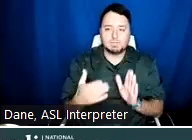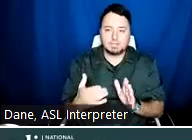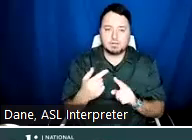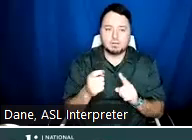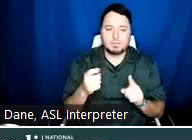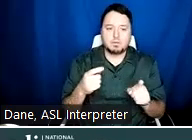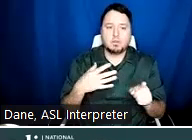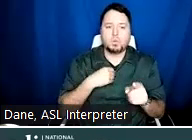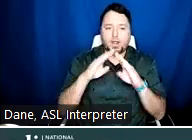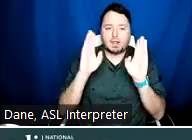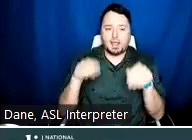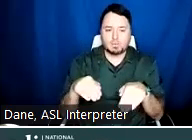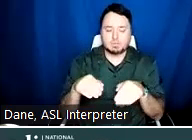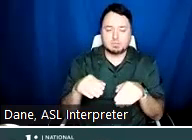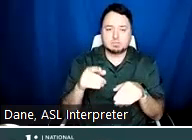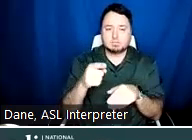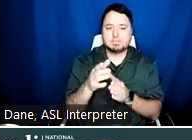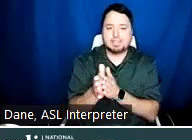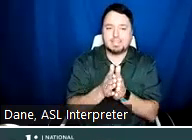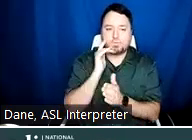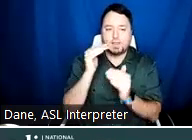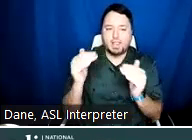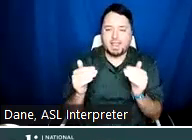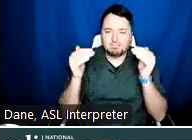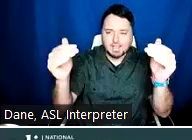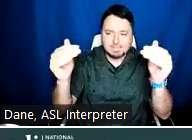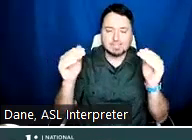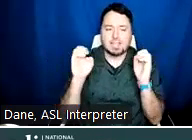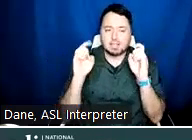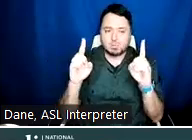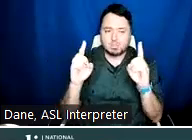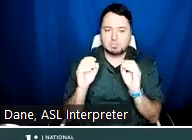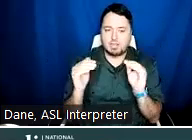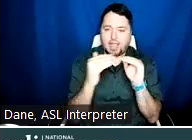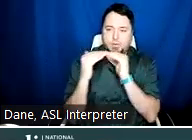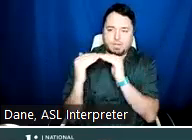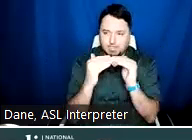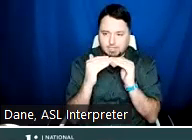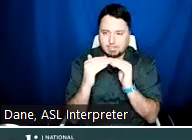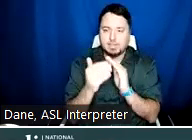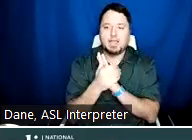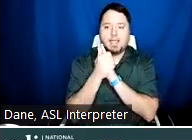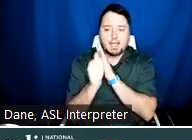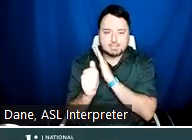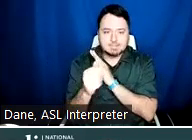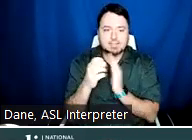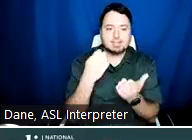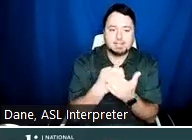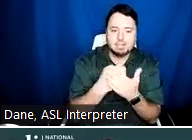House Initiative on advancing education equity, excellence and economic opportunity for Native